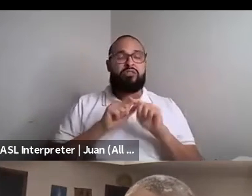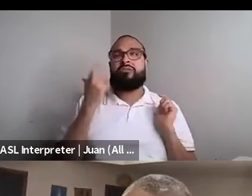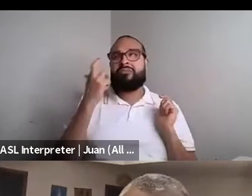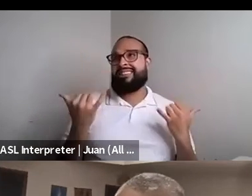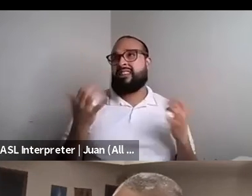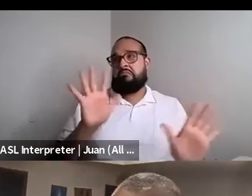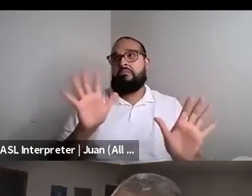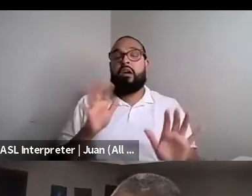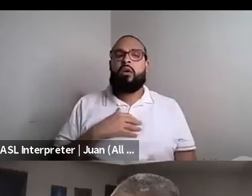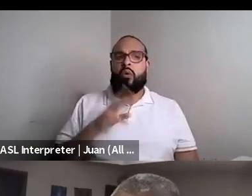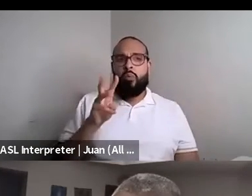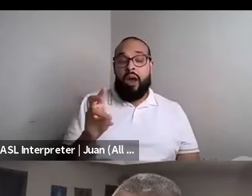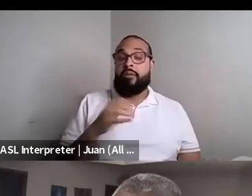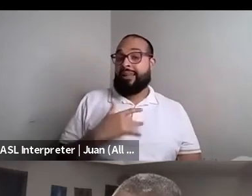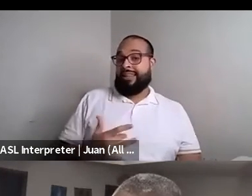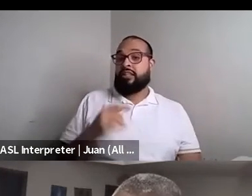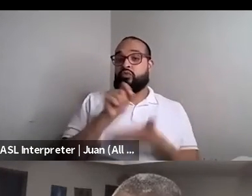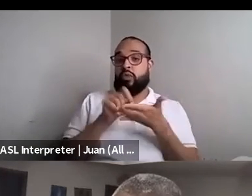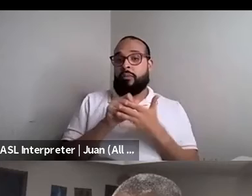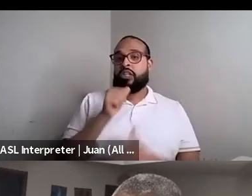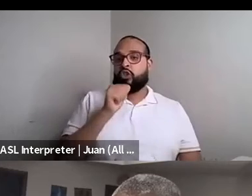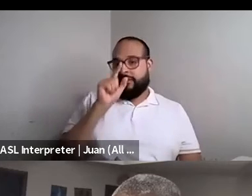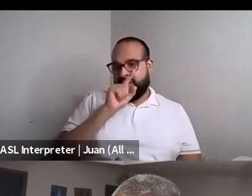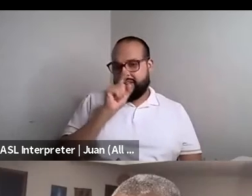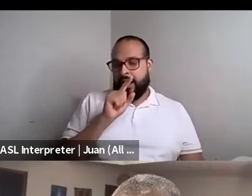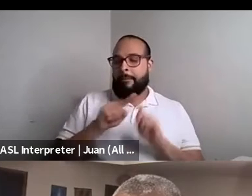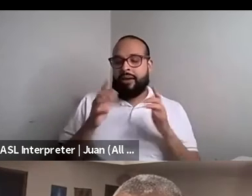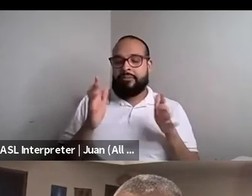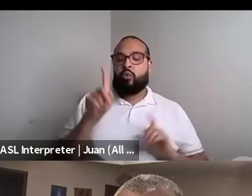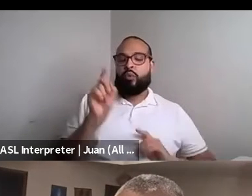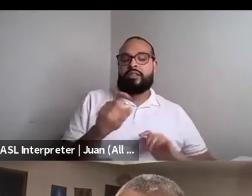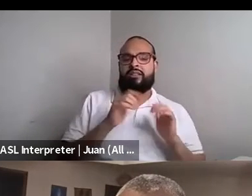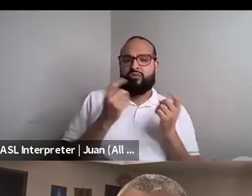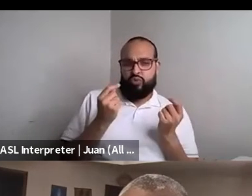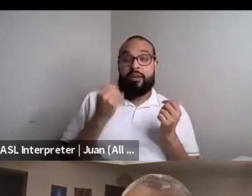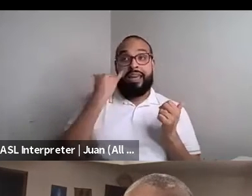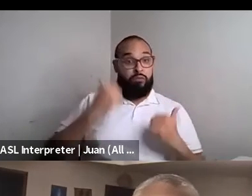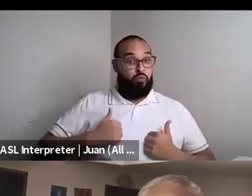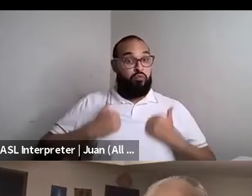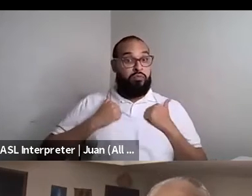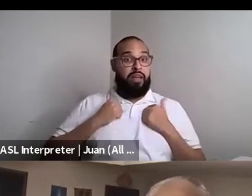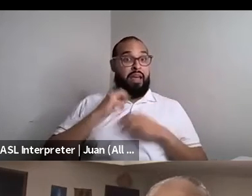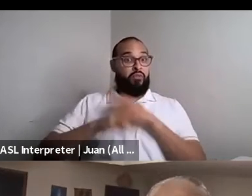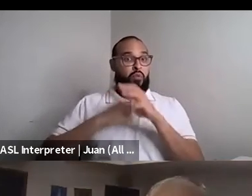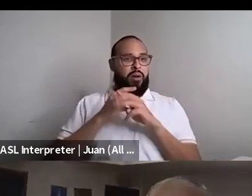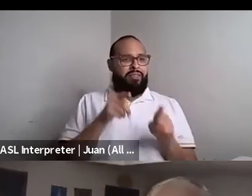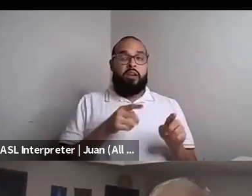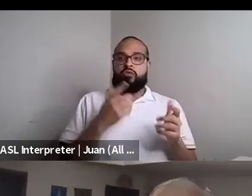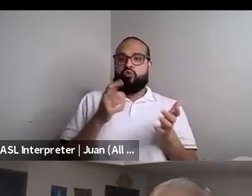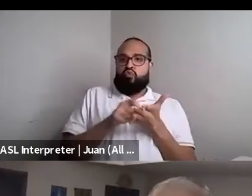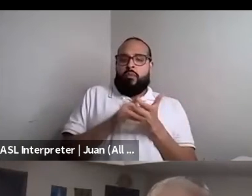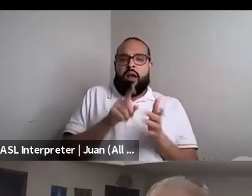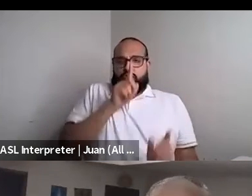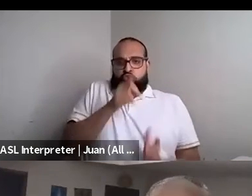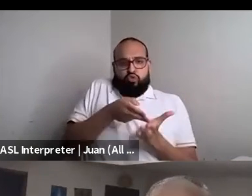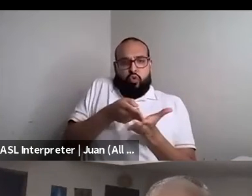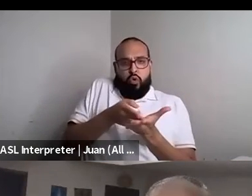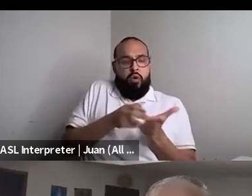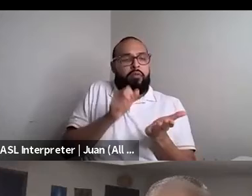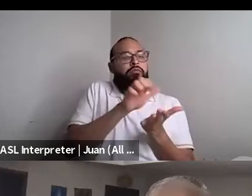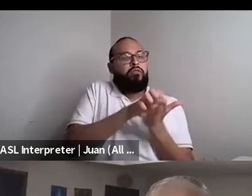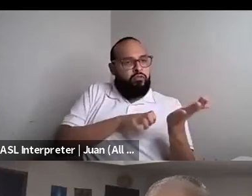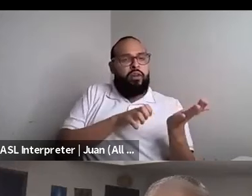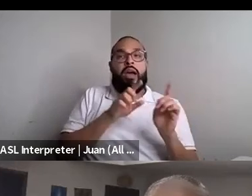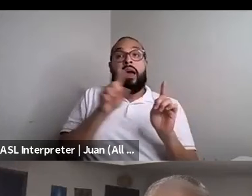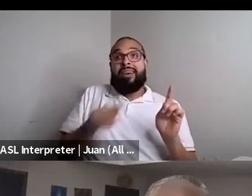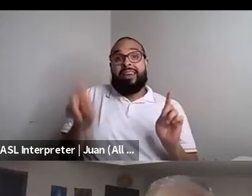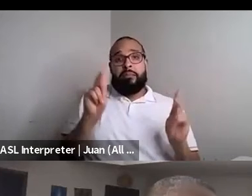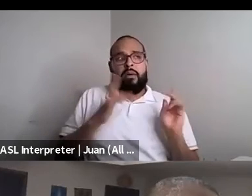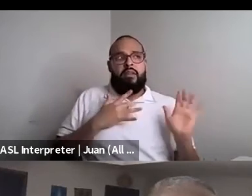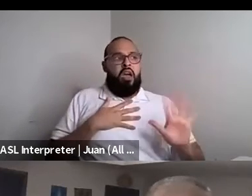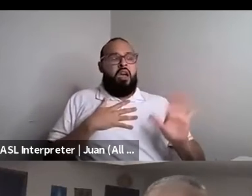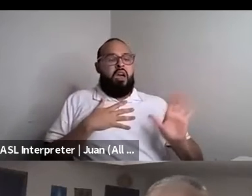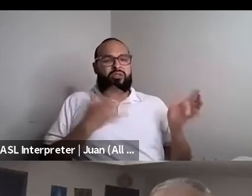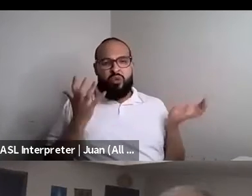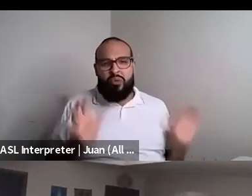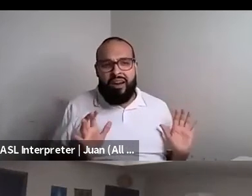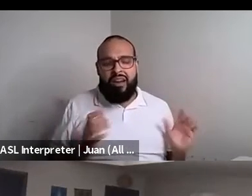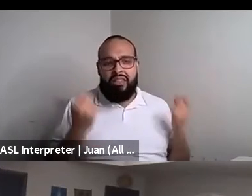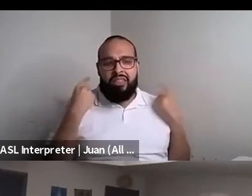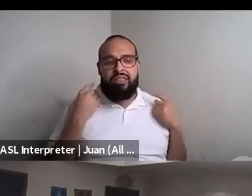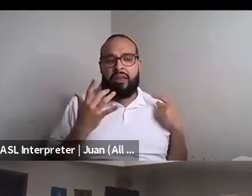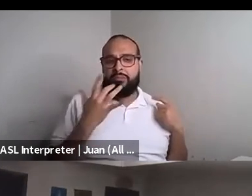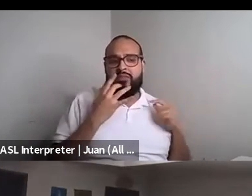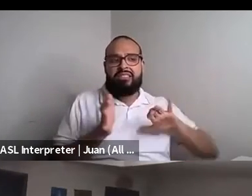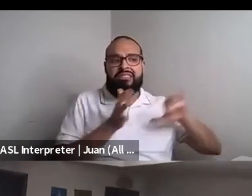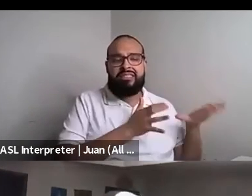Nahshon Anderson: Because I write nonfiction. What do you do when you live in a world where when you write the truth when you write nonfiction and people don't want to hear it, you know, going back to a Coke, Coke. Don't want to book your hand and Coco.